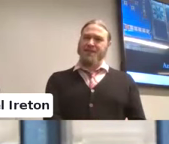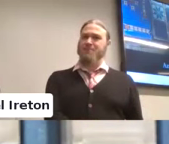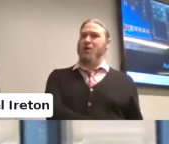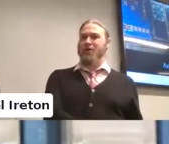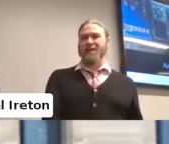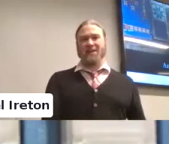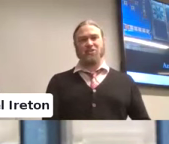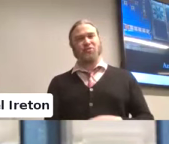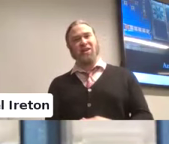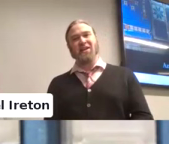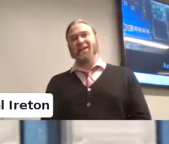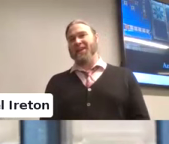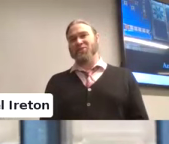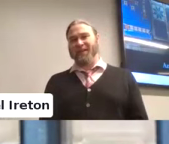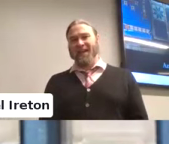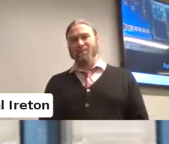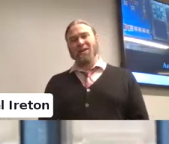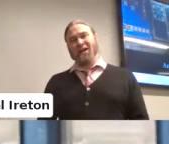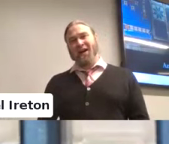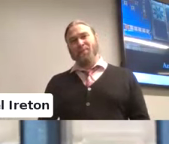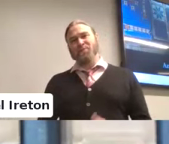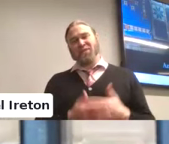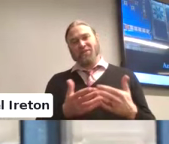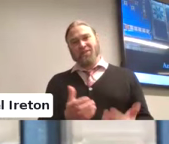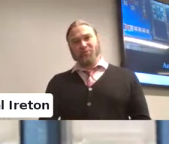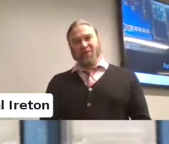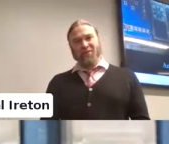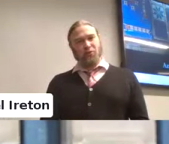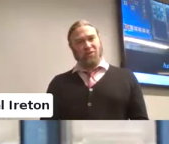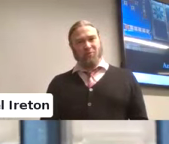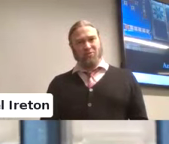How he visited palaces in Spain and saw the mosaics that were put together during -- anyway, so it has this kind of historical pattern building.